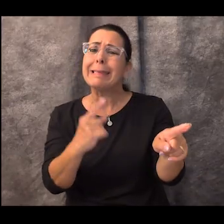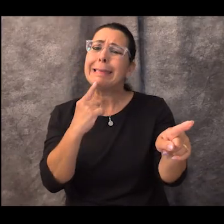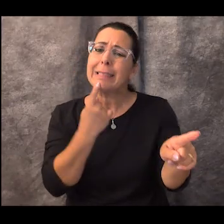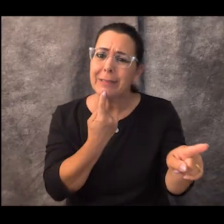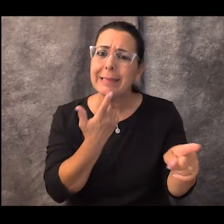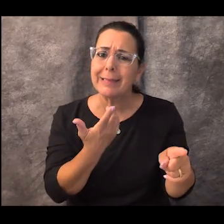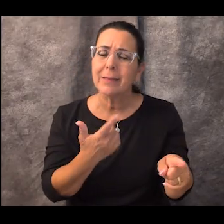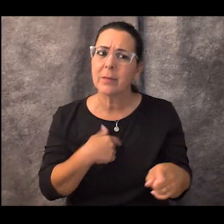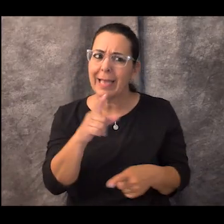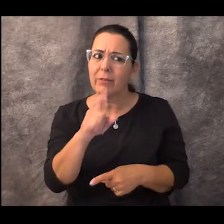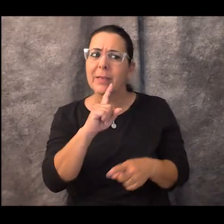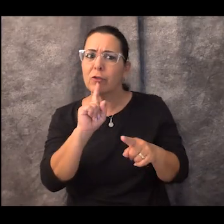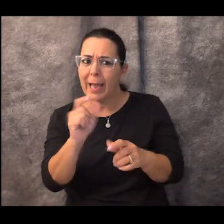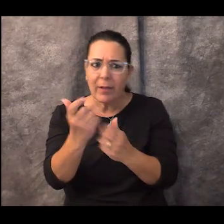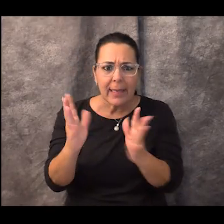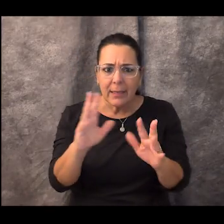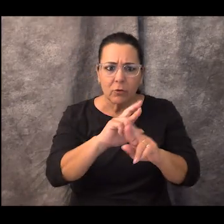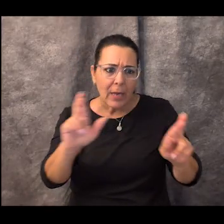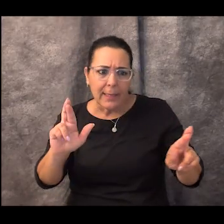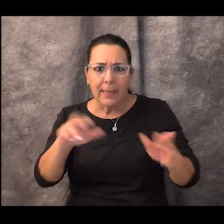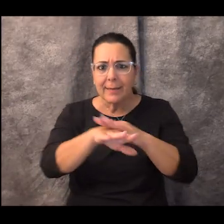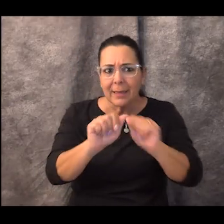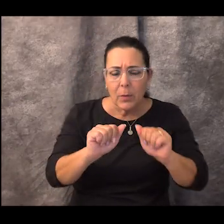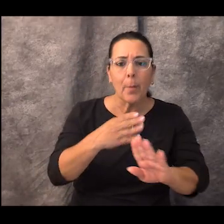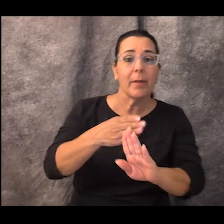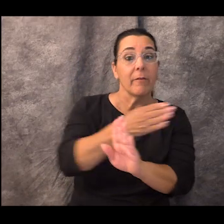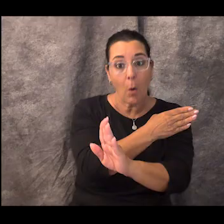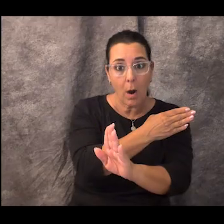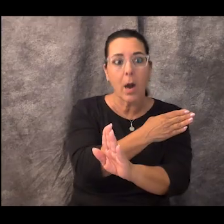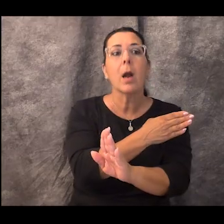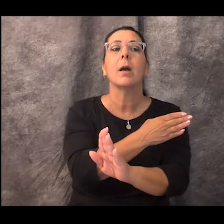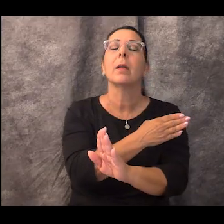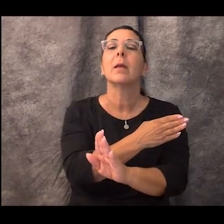We have to make sure we have everything in place before, I think before we increase those kinds of requirements.